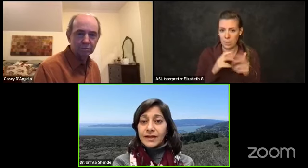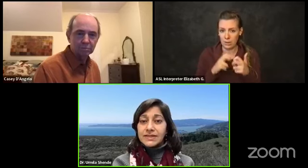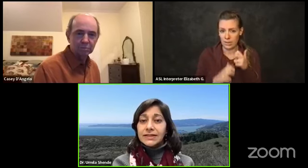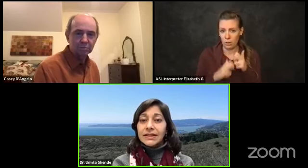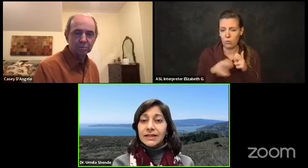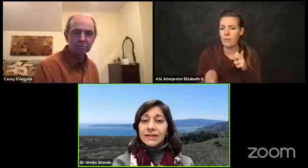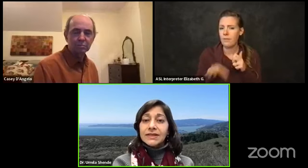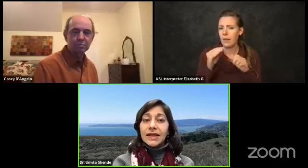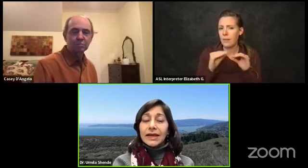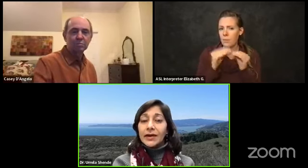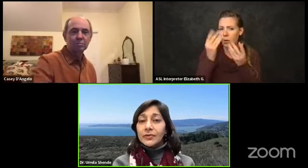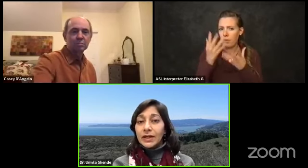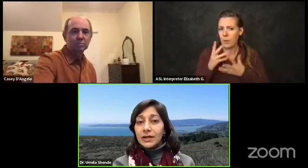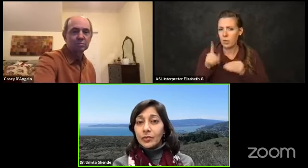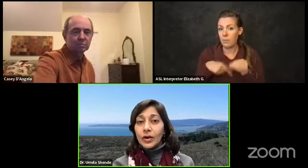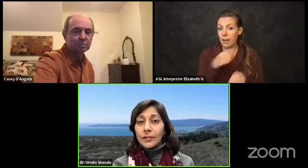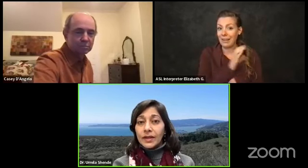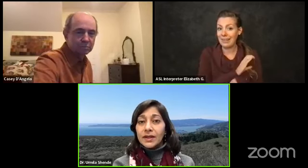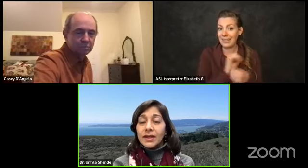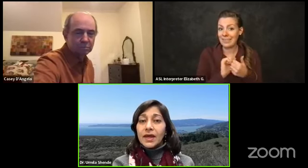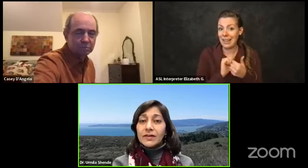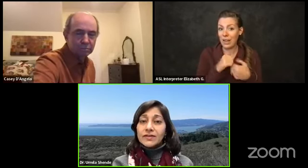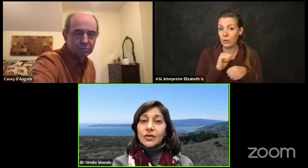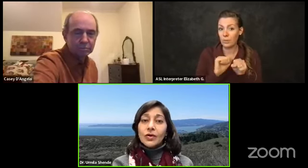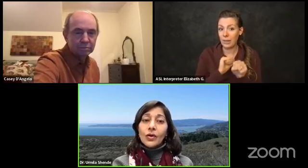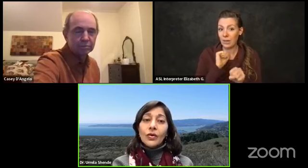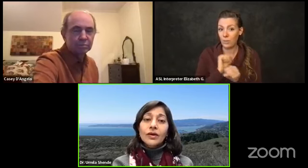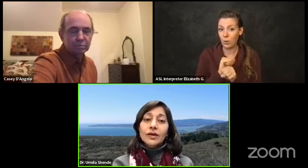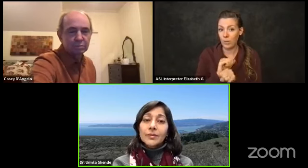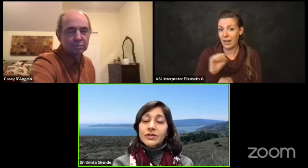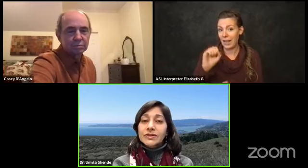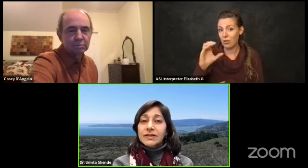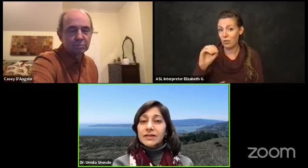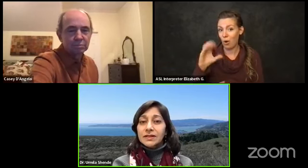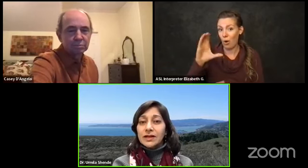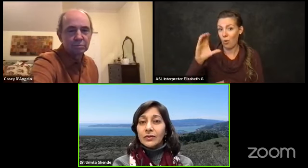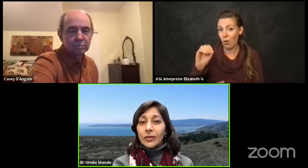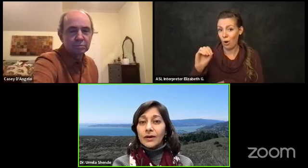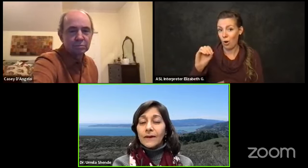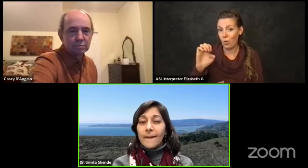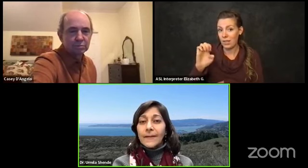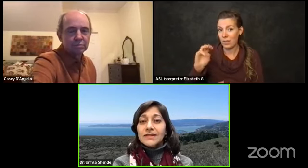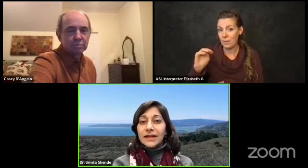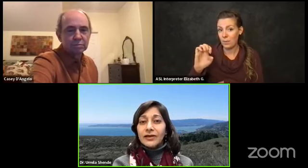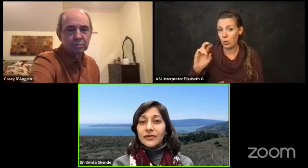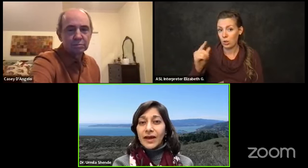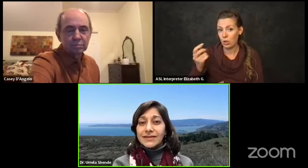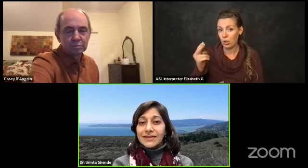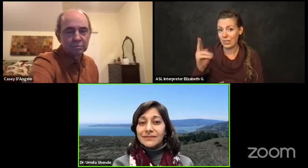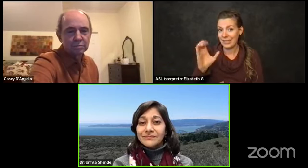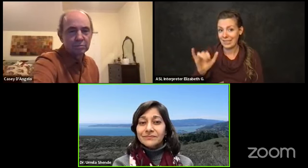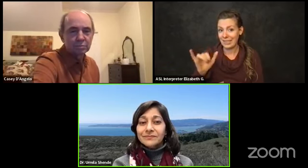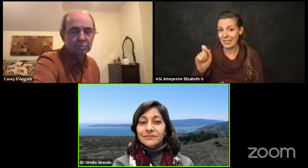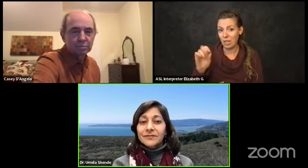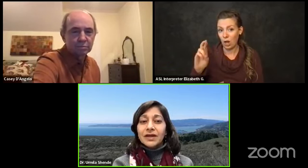vaccine clinics and how to make an appointment at socoemergenciaorg. Orgvaccine.